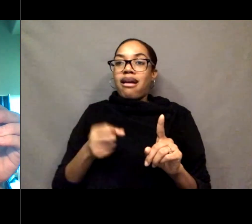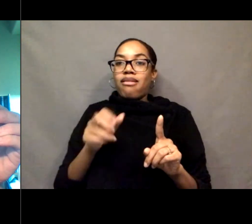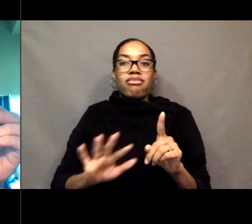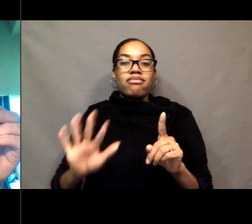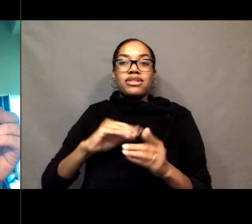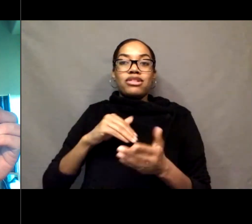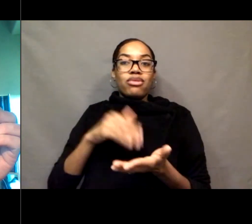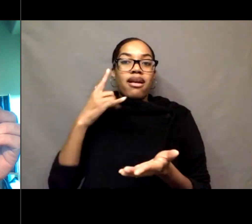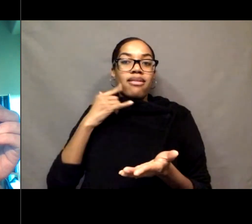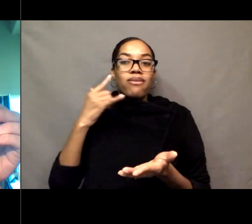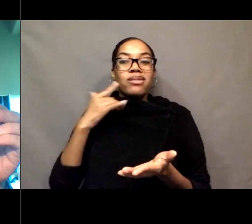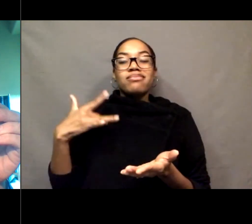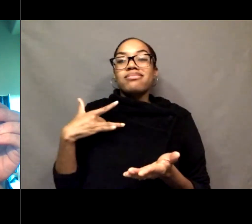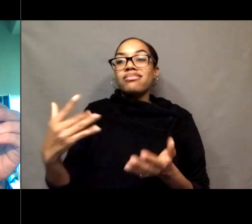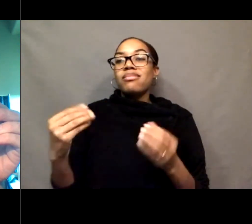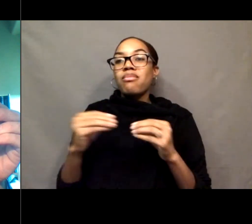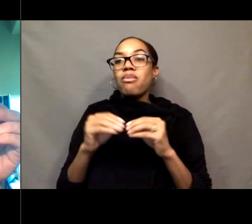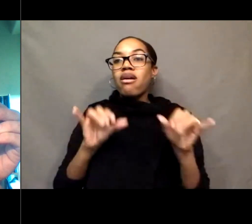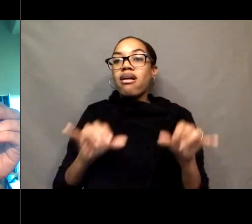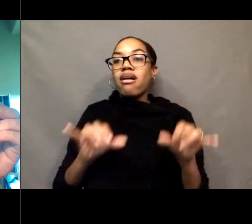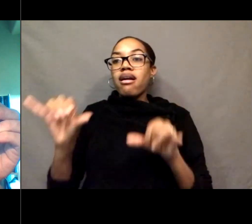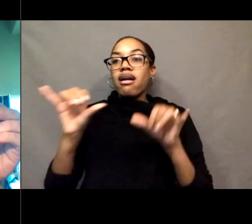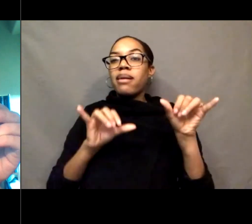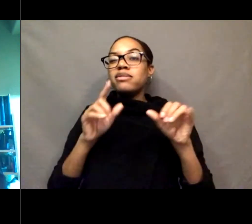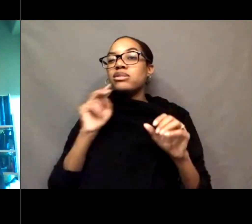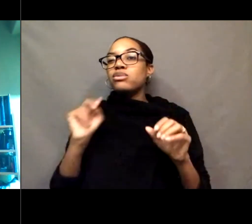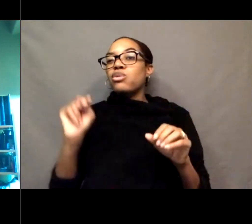much more common in central, Northern California and in Oregon.